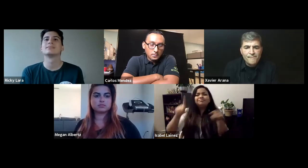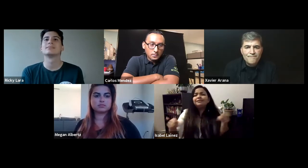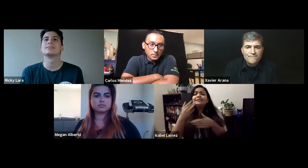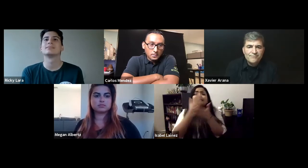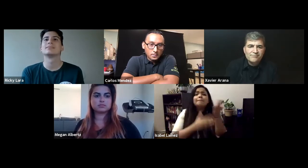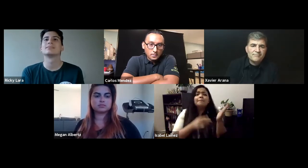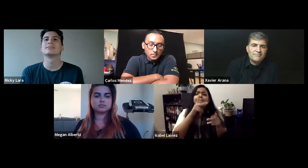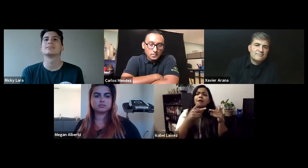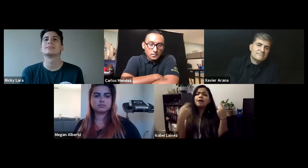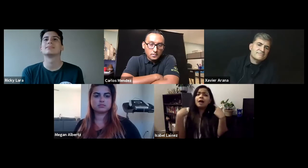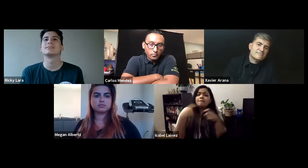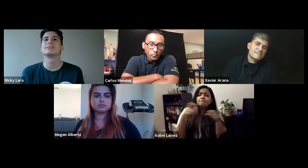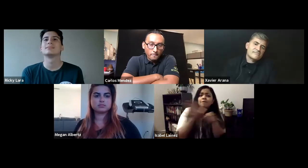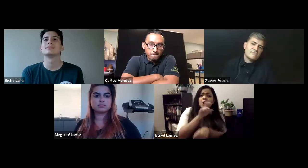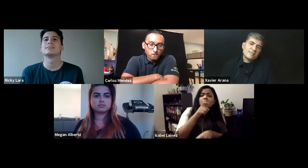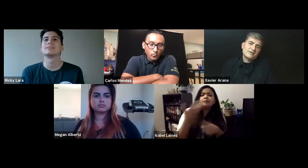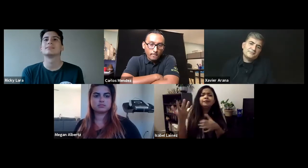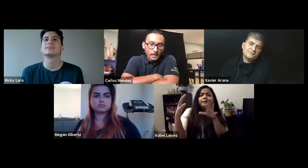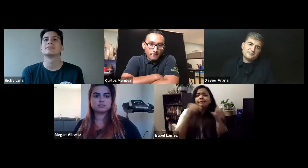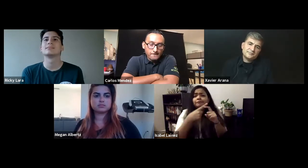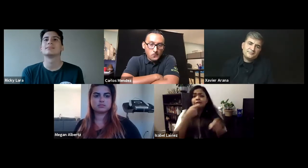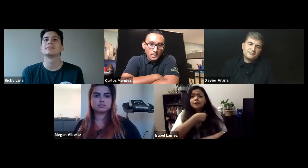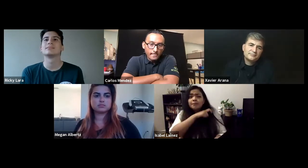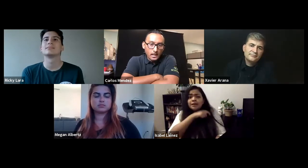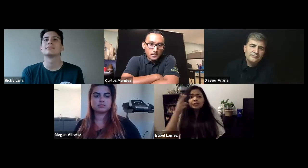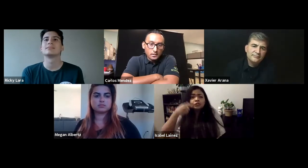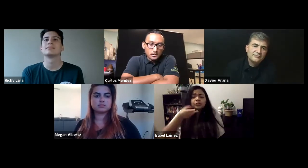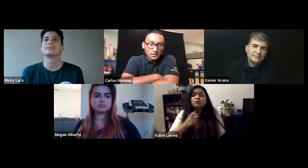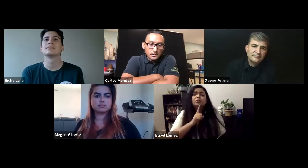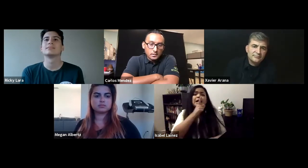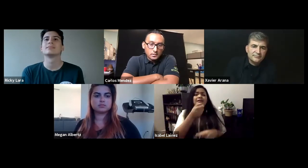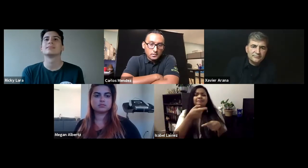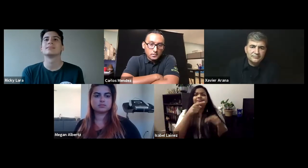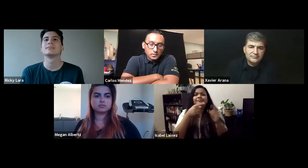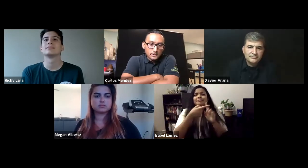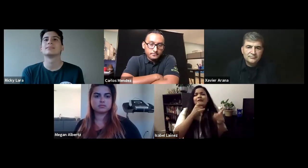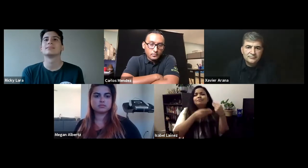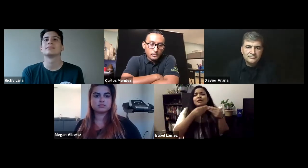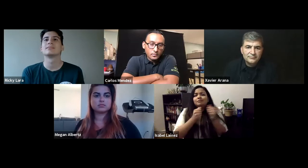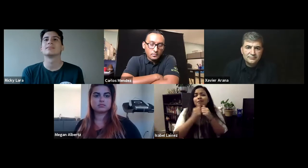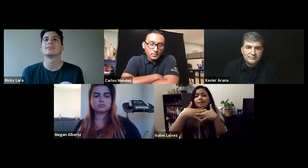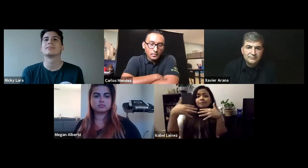Um, but there's different people who, you know, are Hispanic